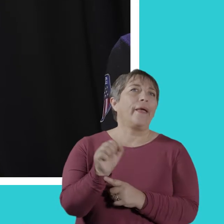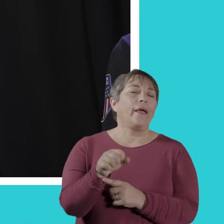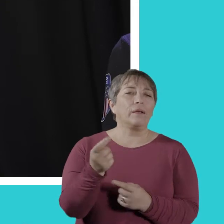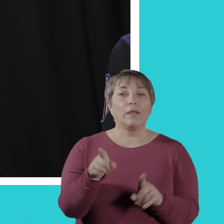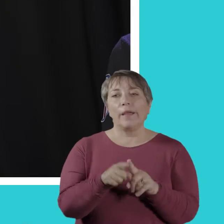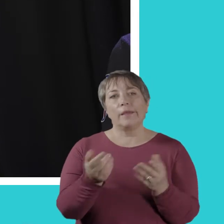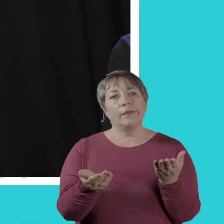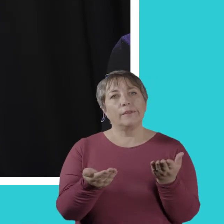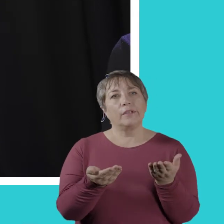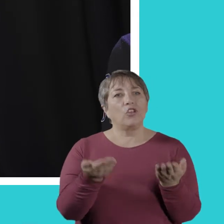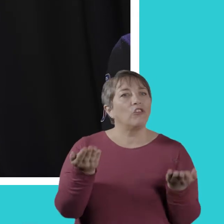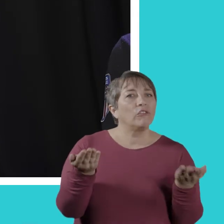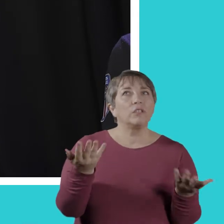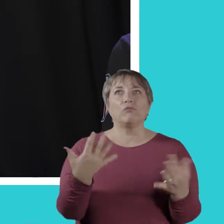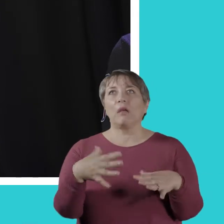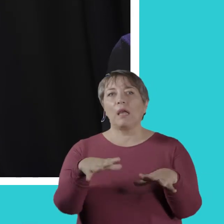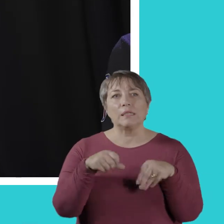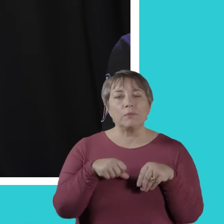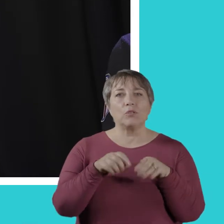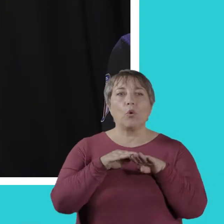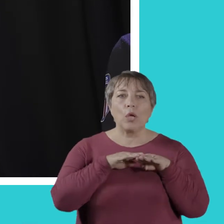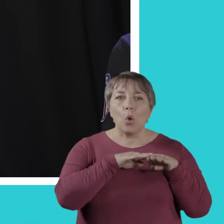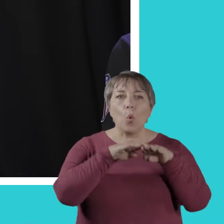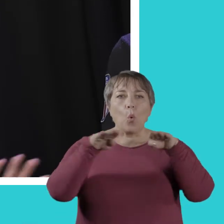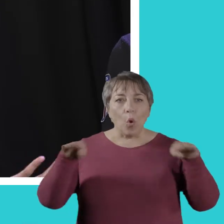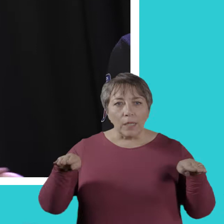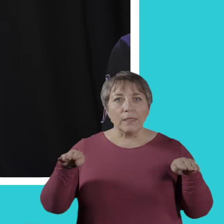and like acceptance or equality when actually what we want is equity. What we was talking